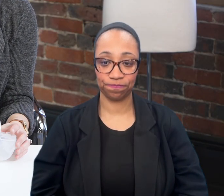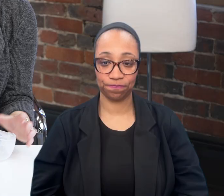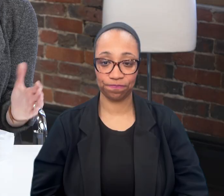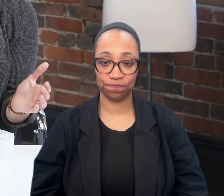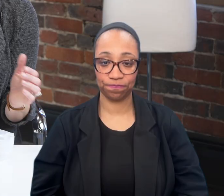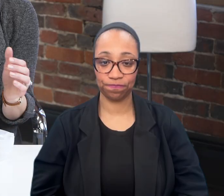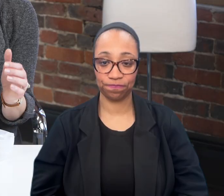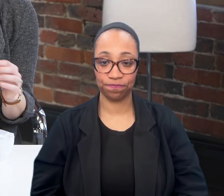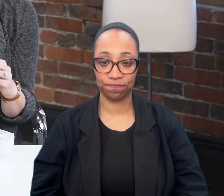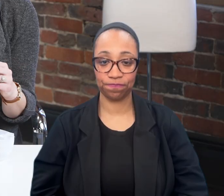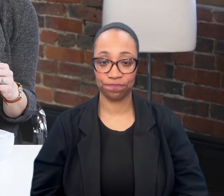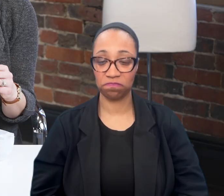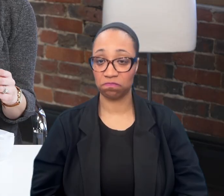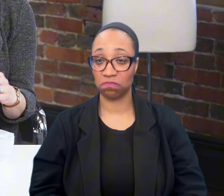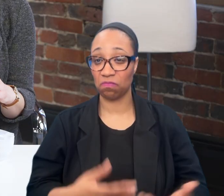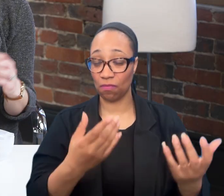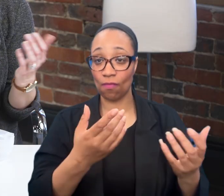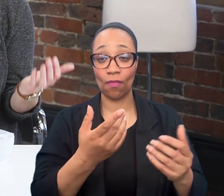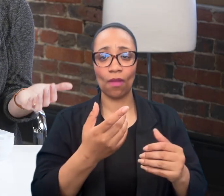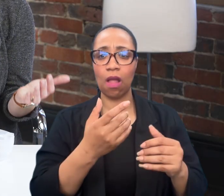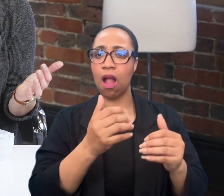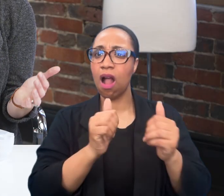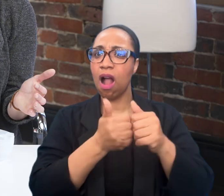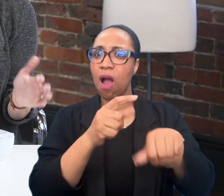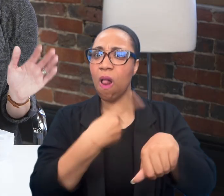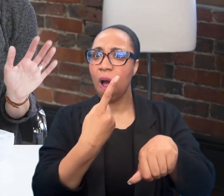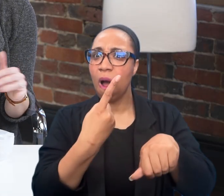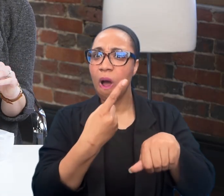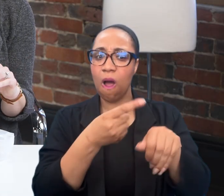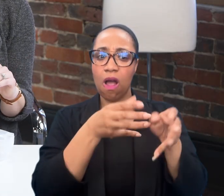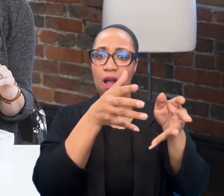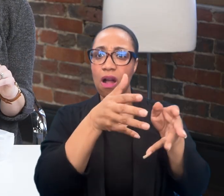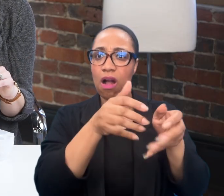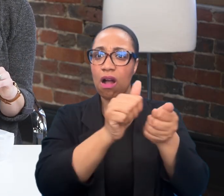shield if you're using that 21 you're going to put all of these parts in that warm soapy water